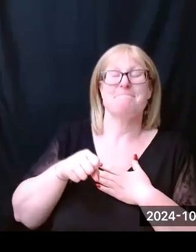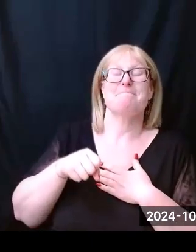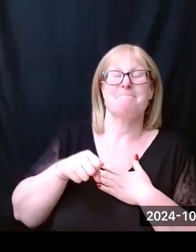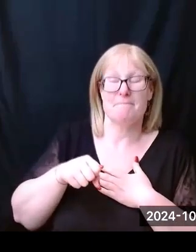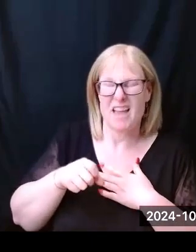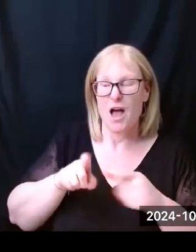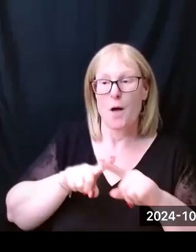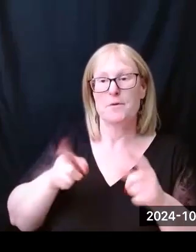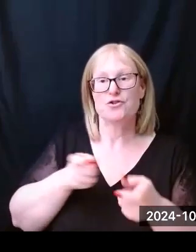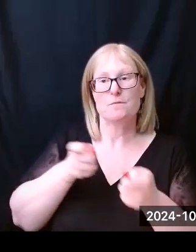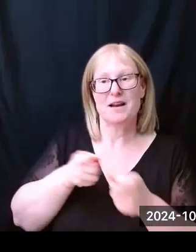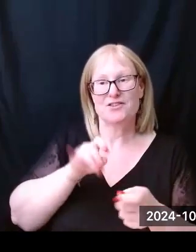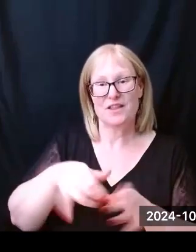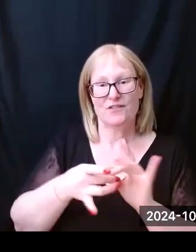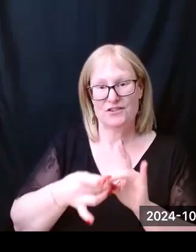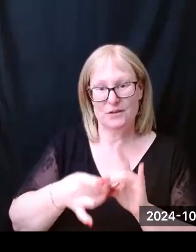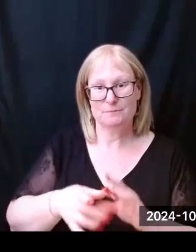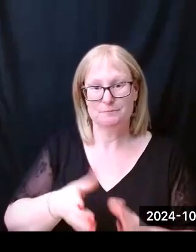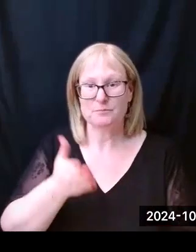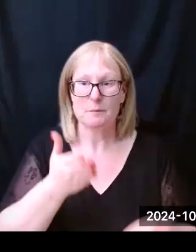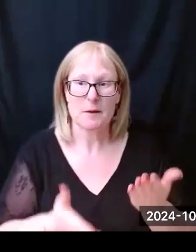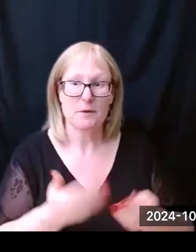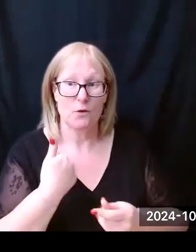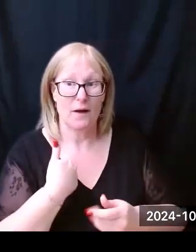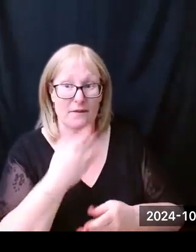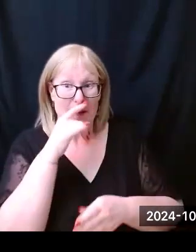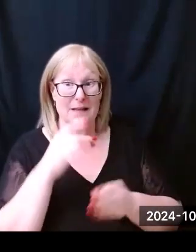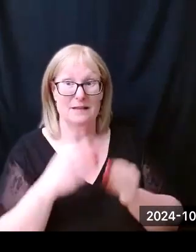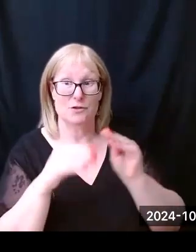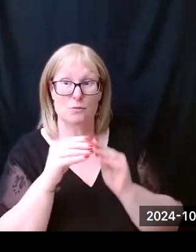On the flip side, you might have a child who's more of an introvert and you're like, honey, how was it?